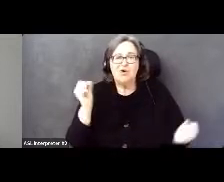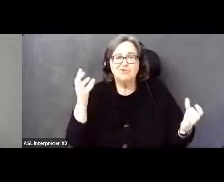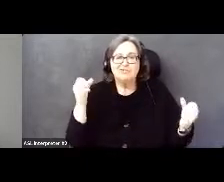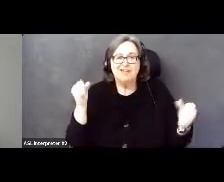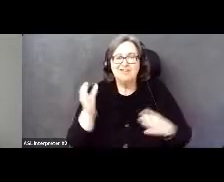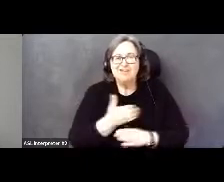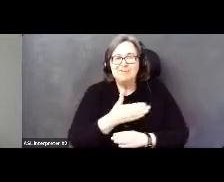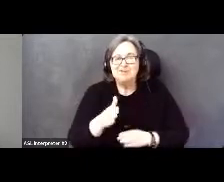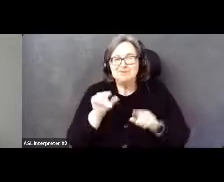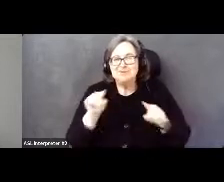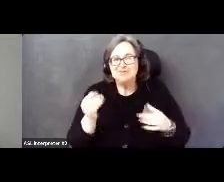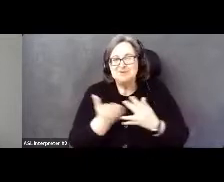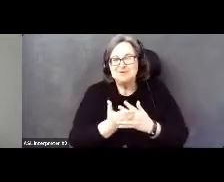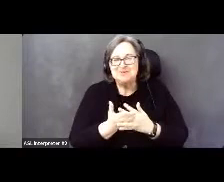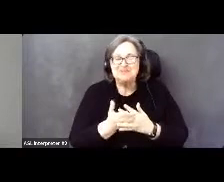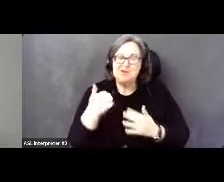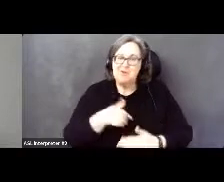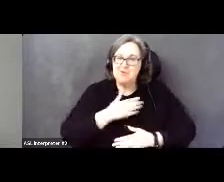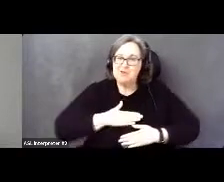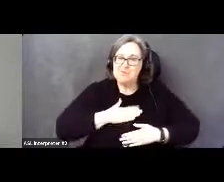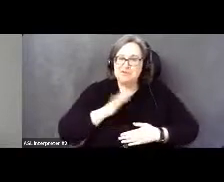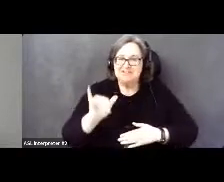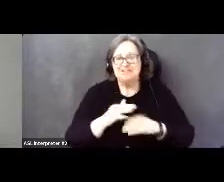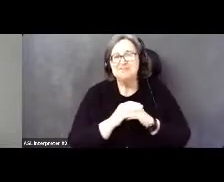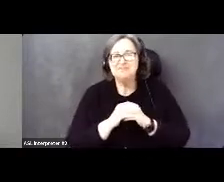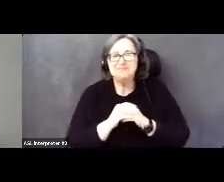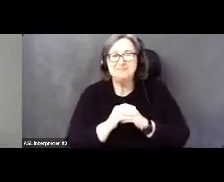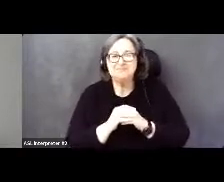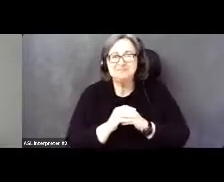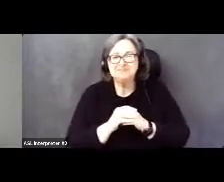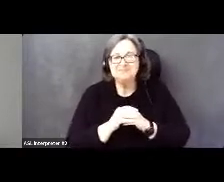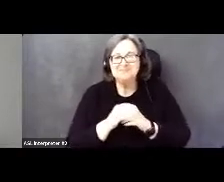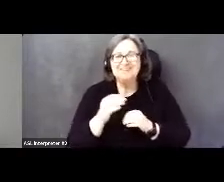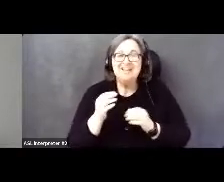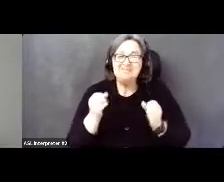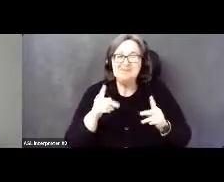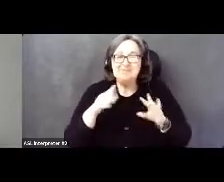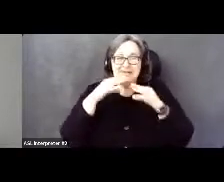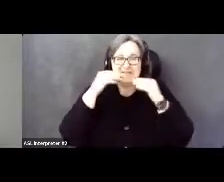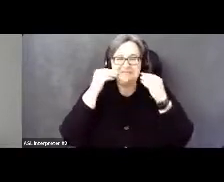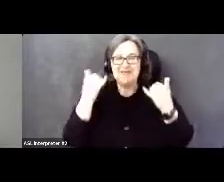there. Putting a smile on a lot of people's